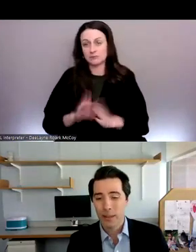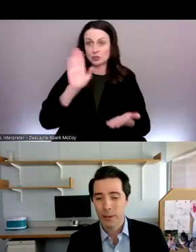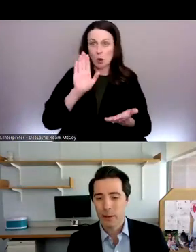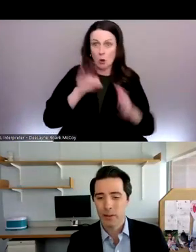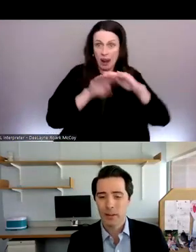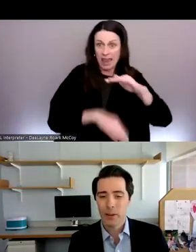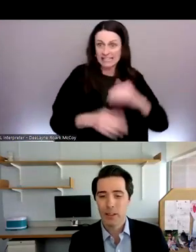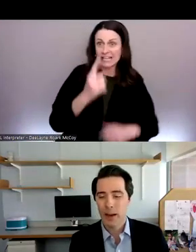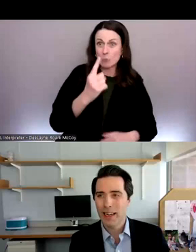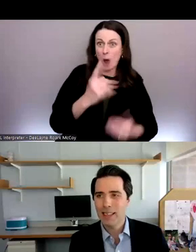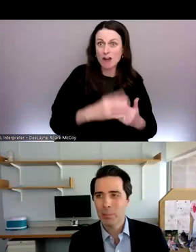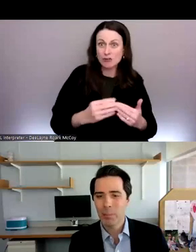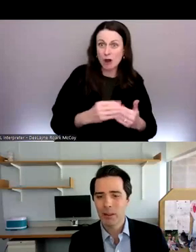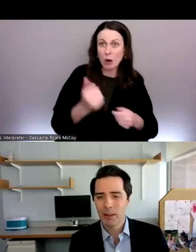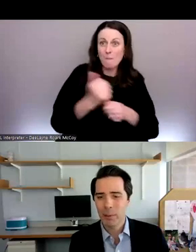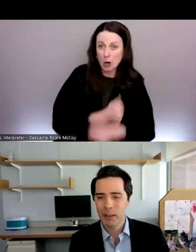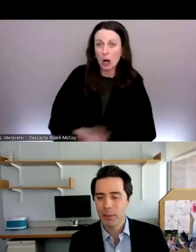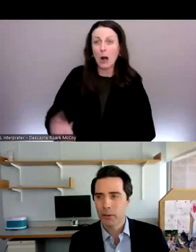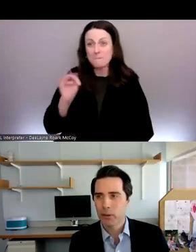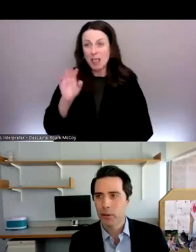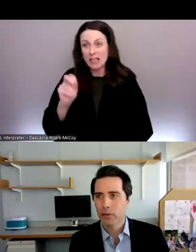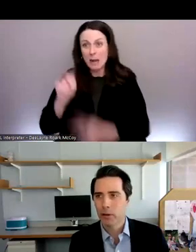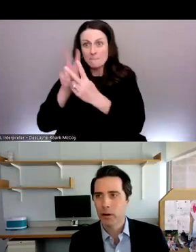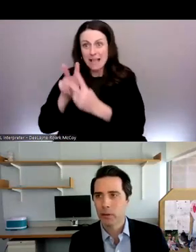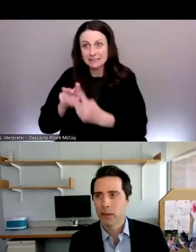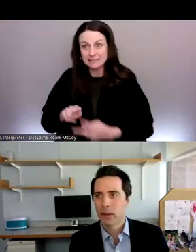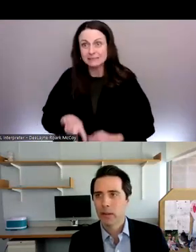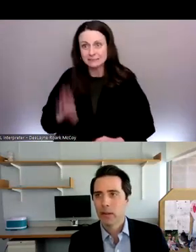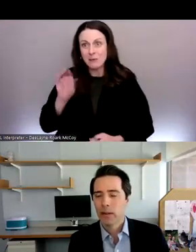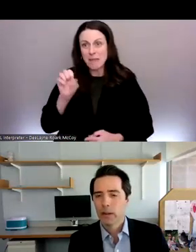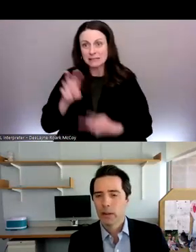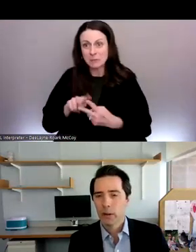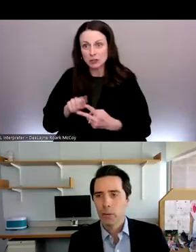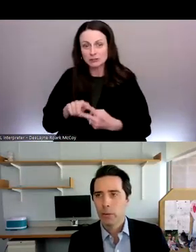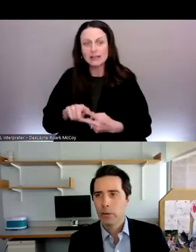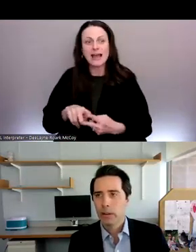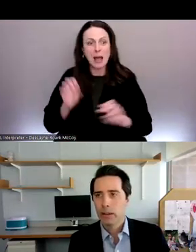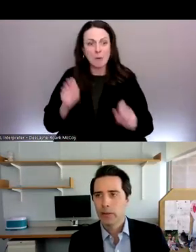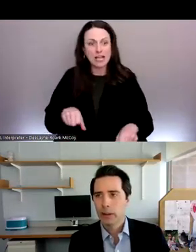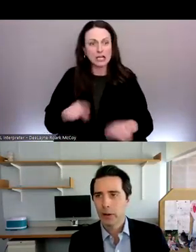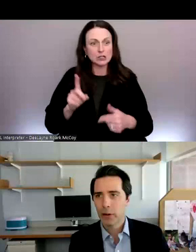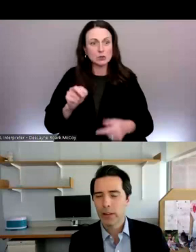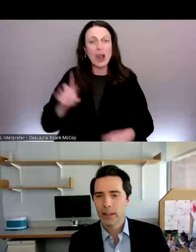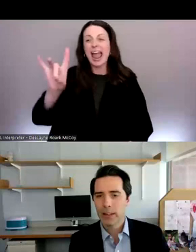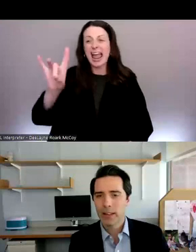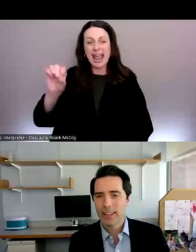base pairs and we can do 80 billion base pairs in 24 hours